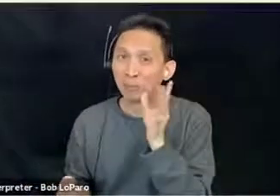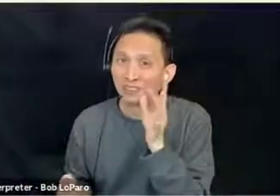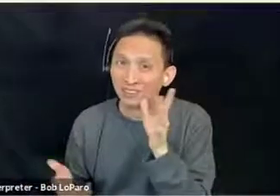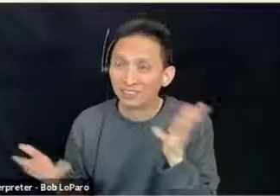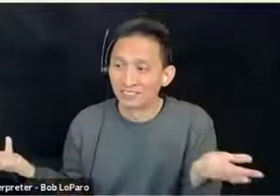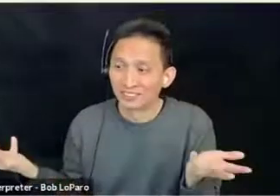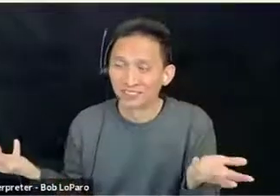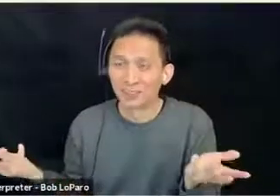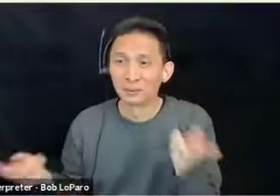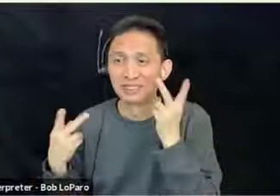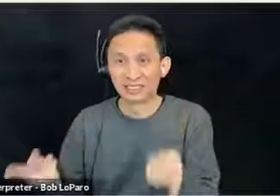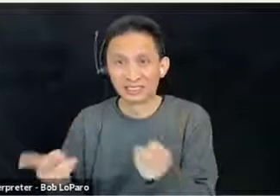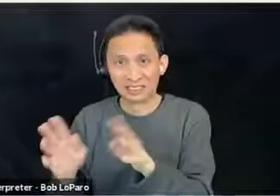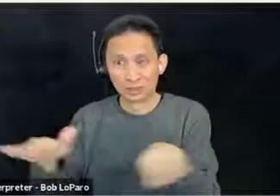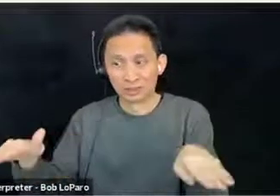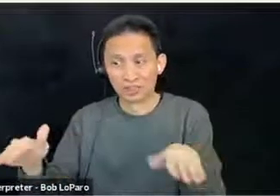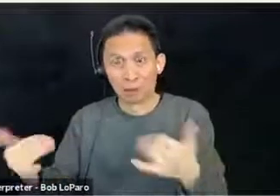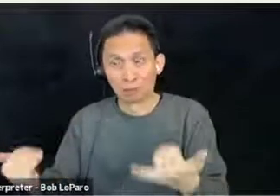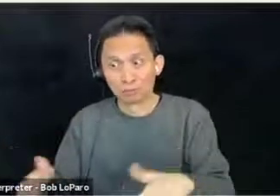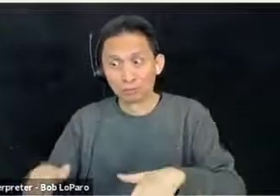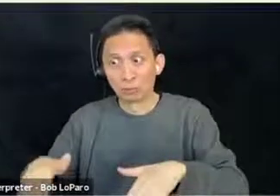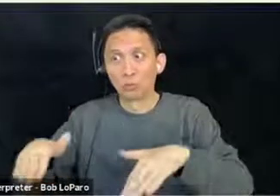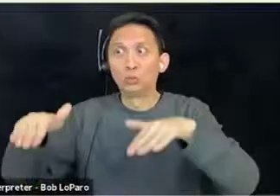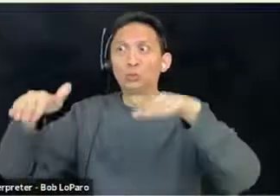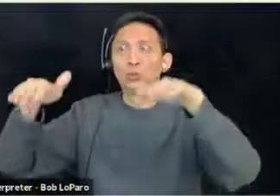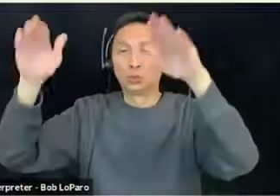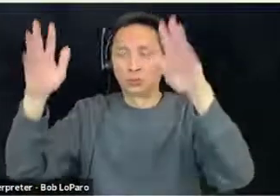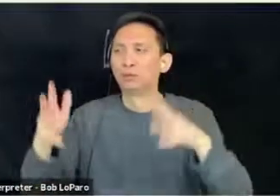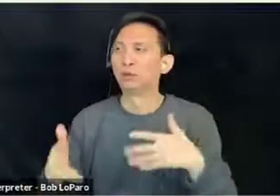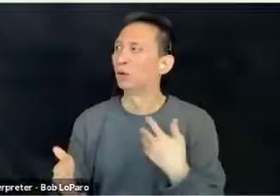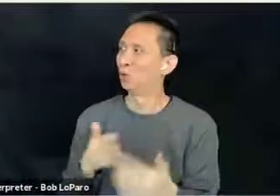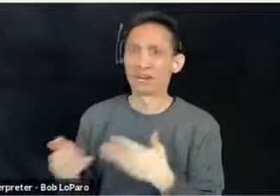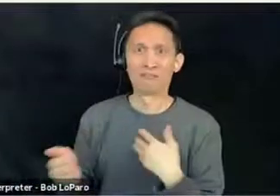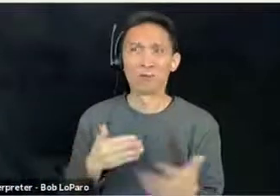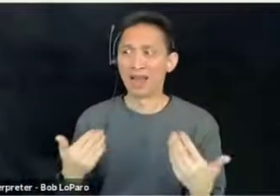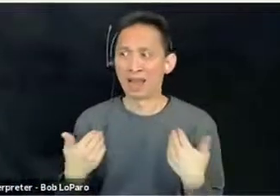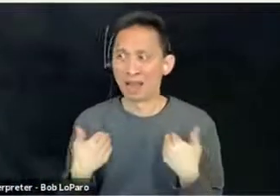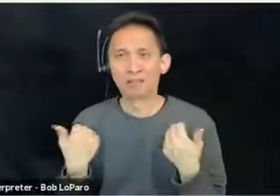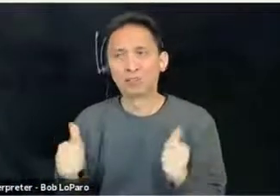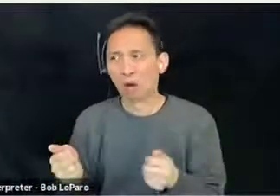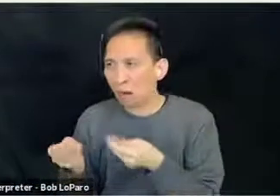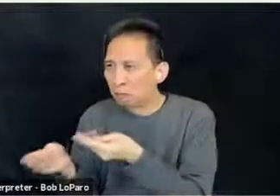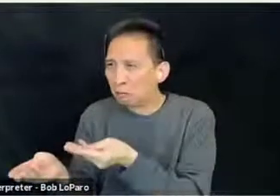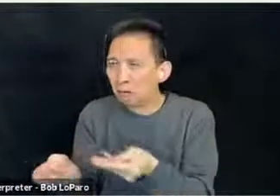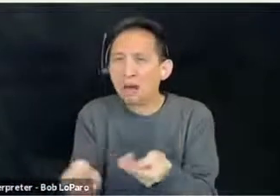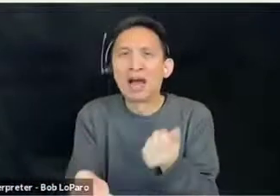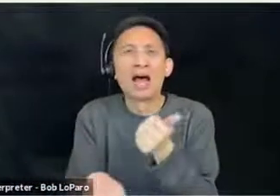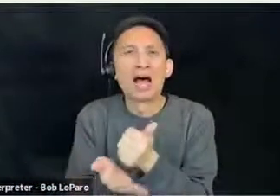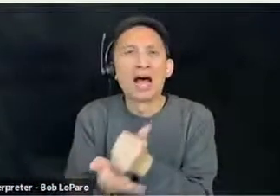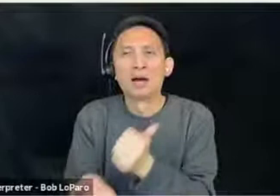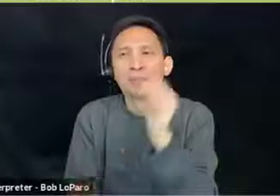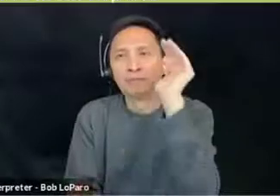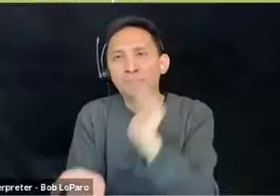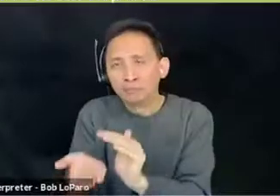is using what we have to help manage their symptoms. Go on ahead, Katie, to the next slide.